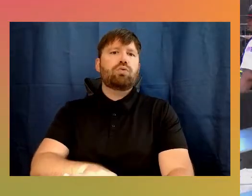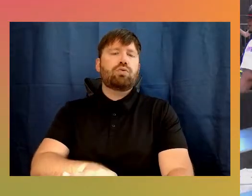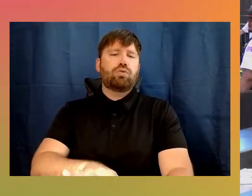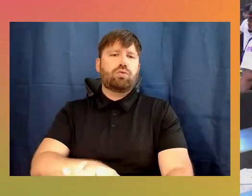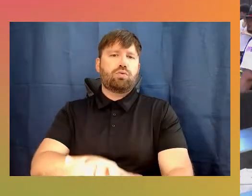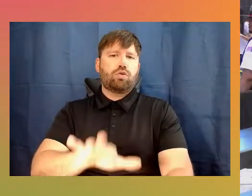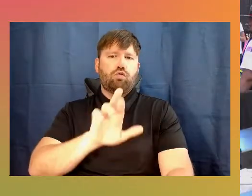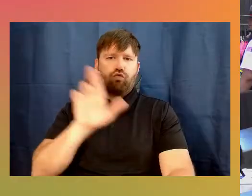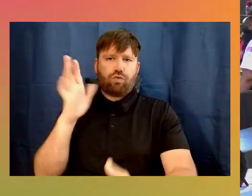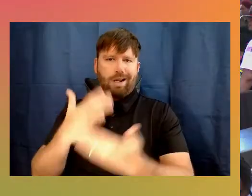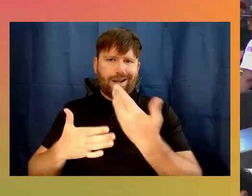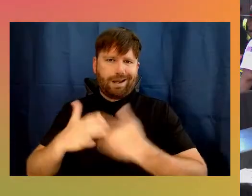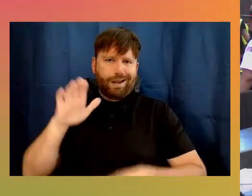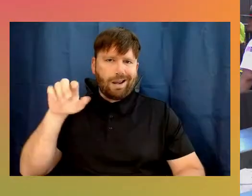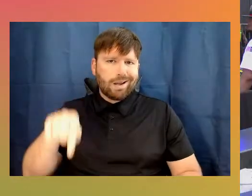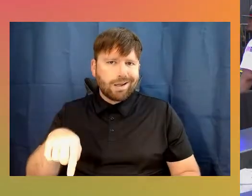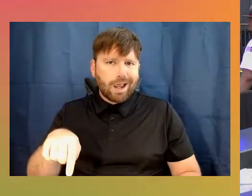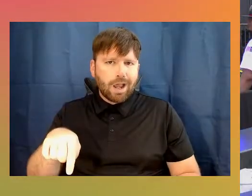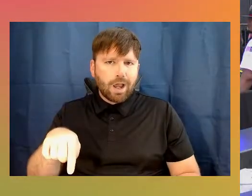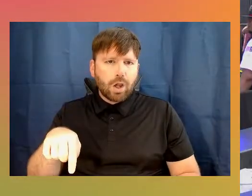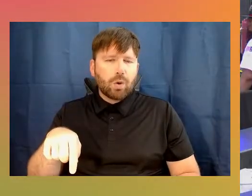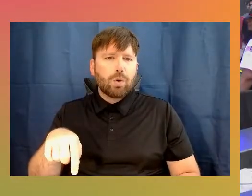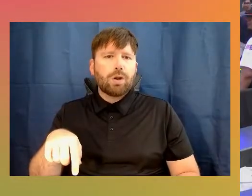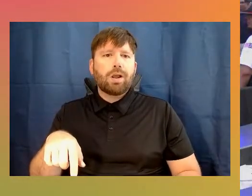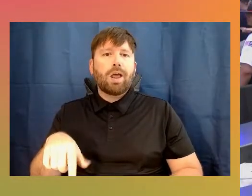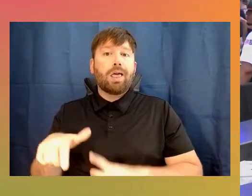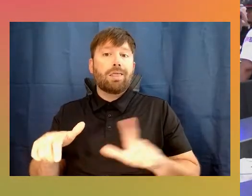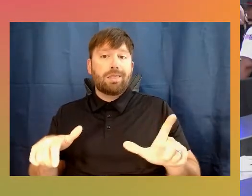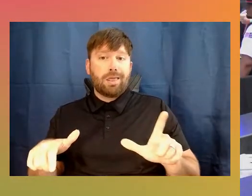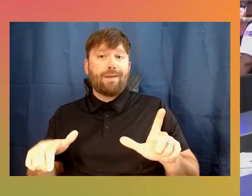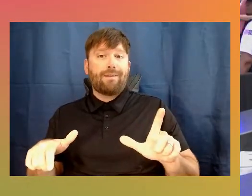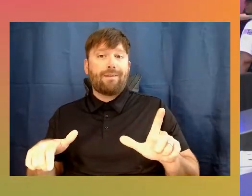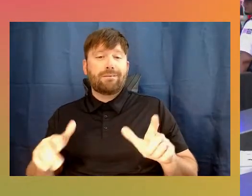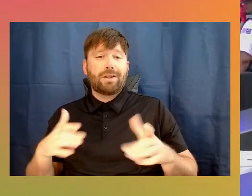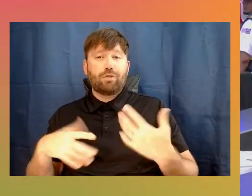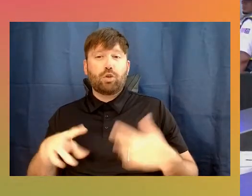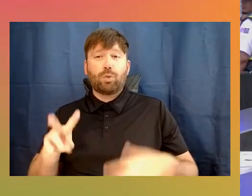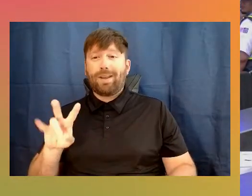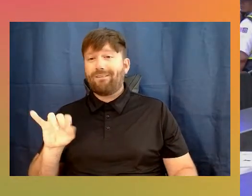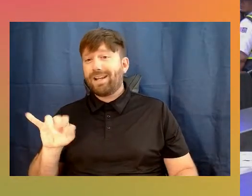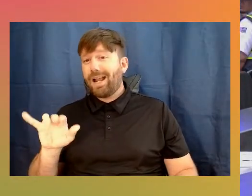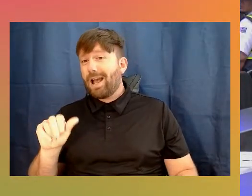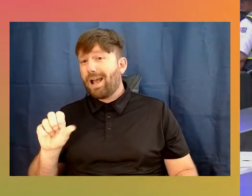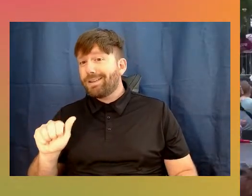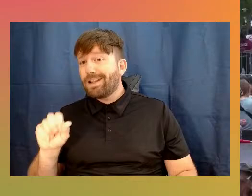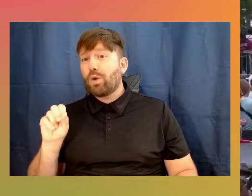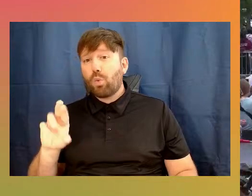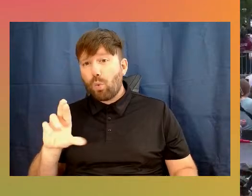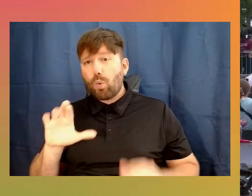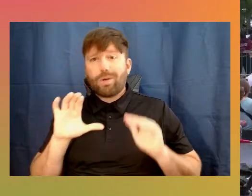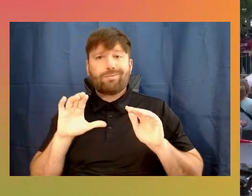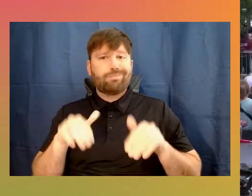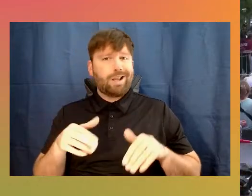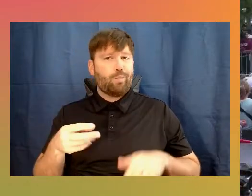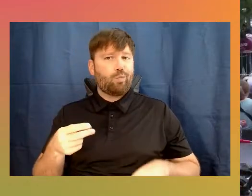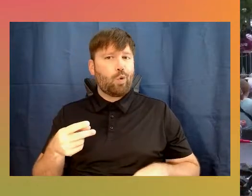AS YOU EXHALE, RIGHT HAND DOWN. THAT THE LEFT FOOT BACK.